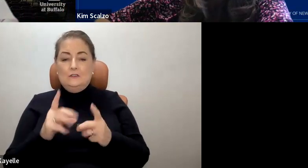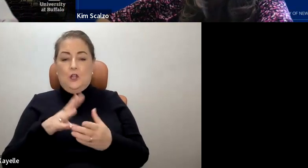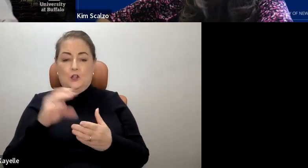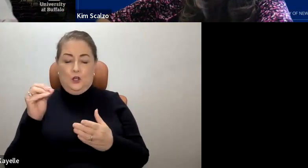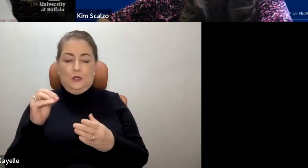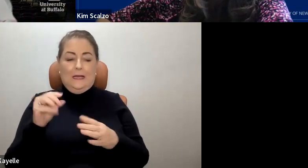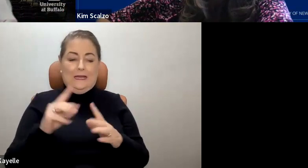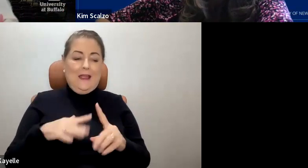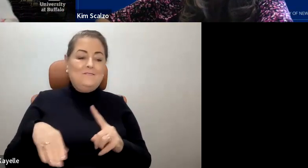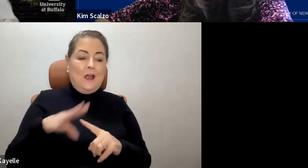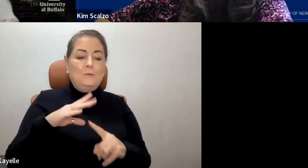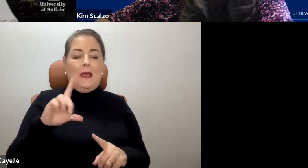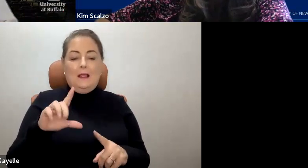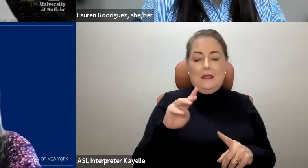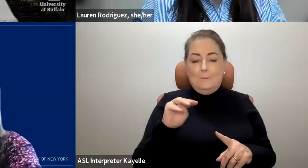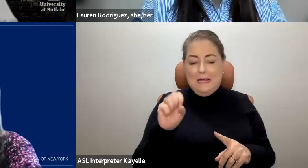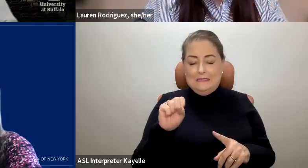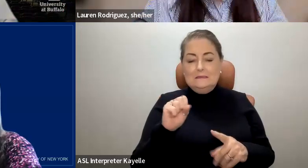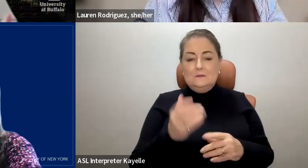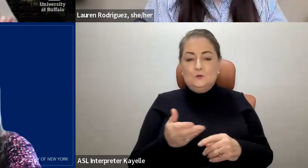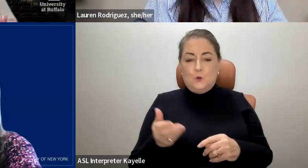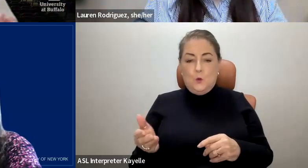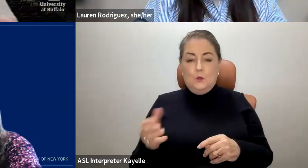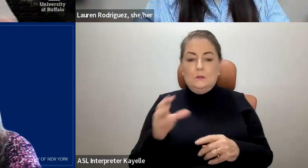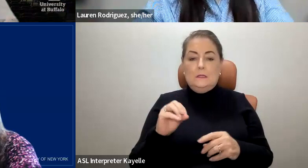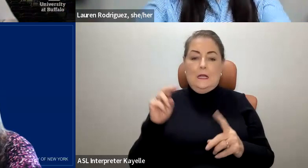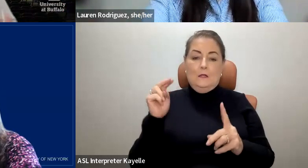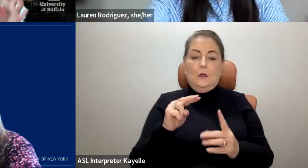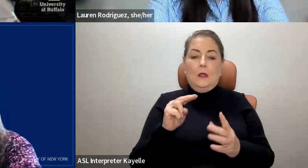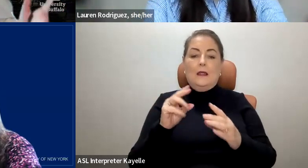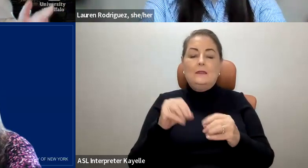LMS tools, and looking at the vendors who integrate their